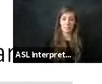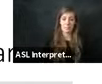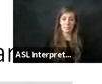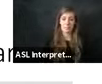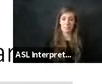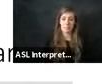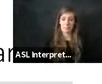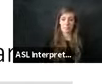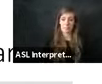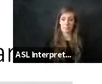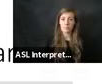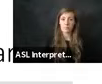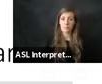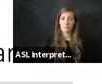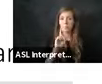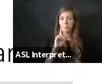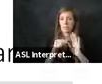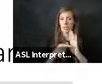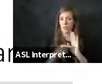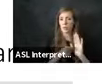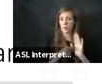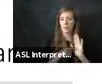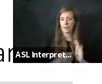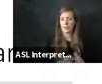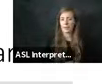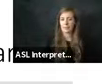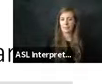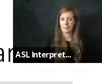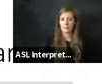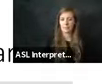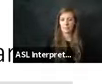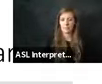and I'm going to share some snapshots from that data.